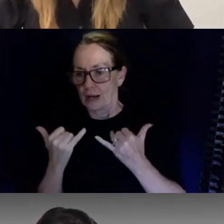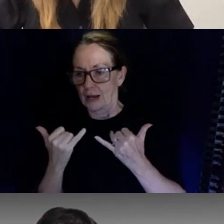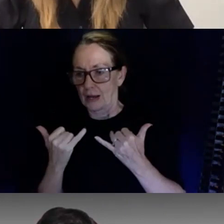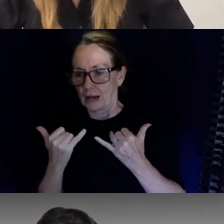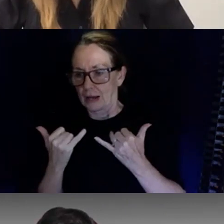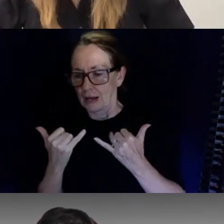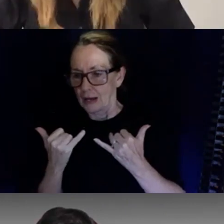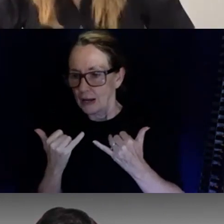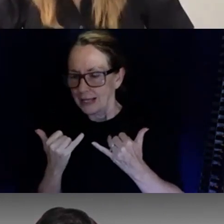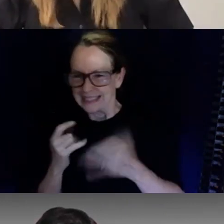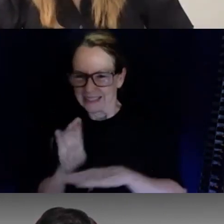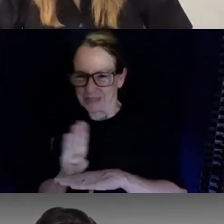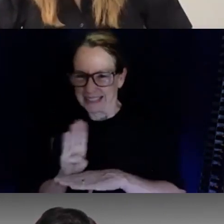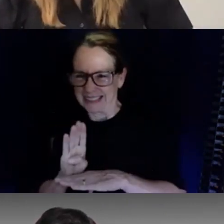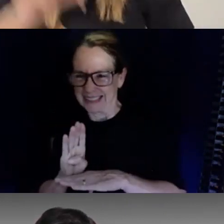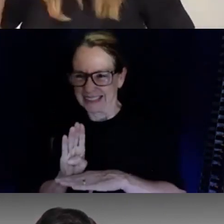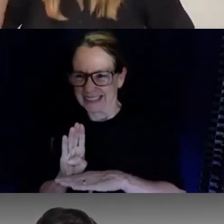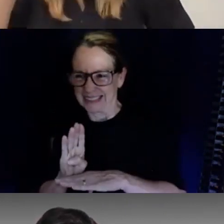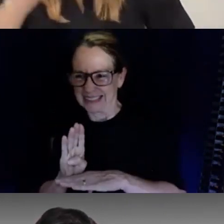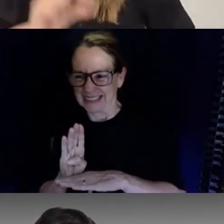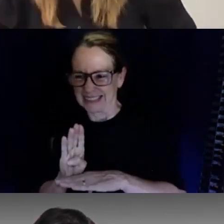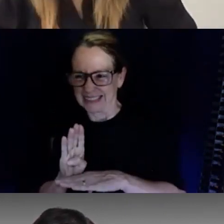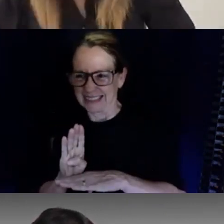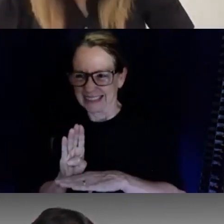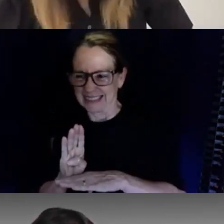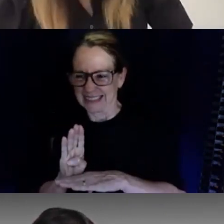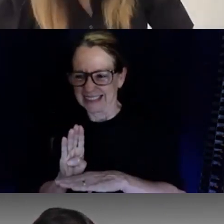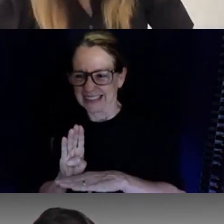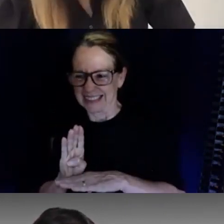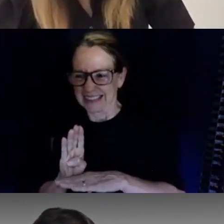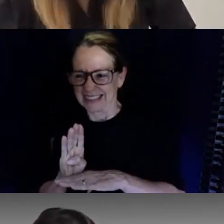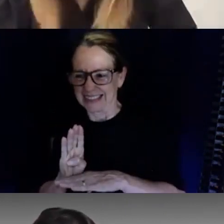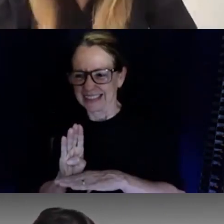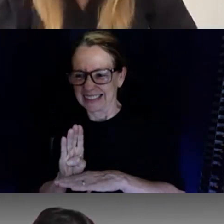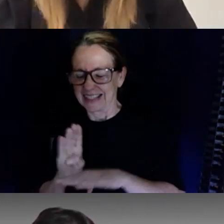WE DO AT THE DEPARTMENT OF HEALTH.